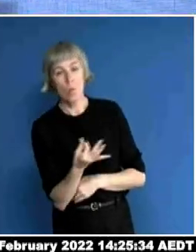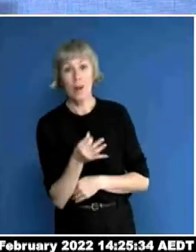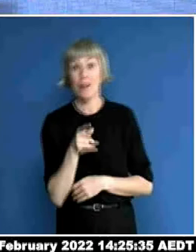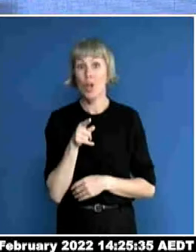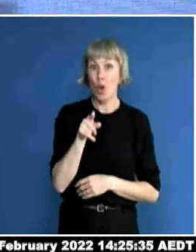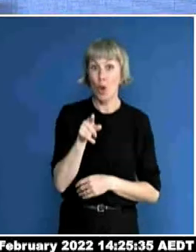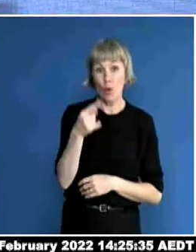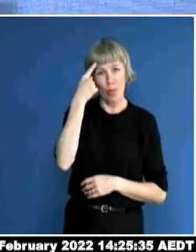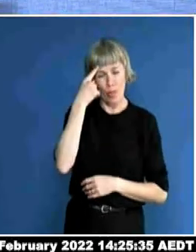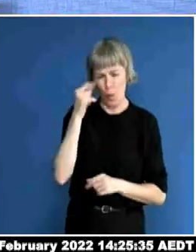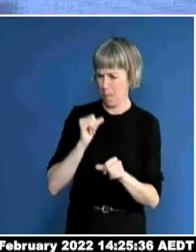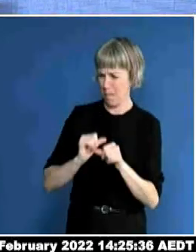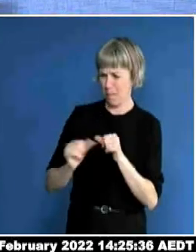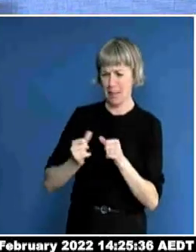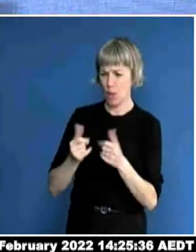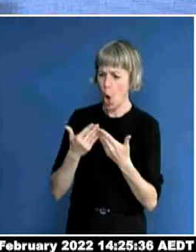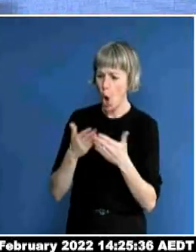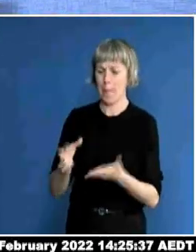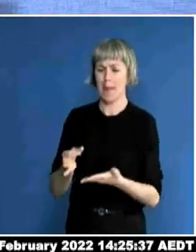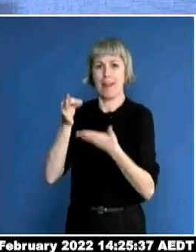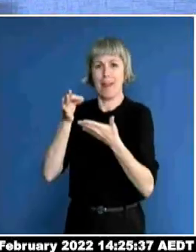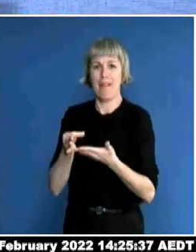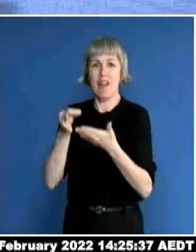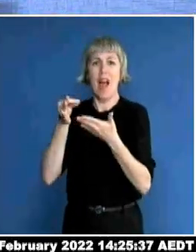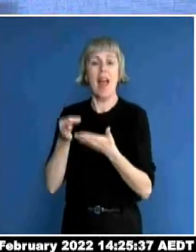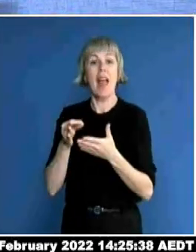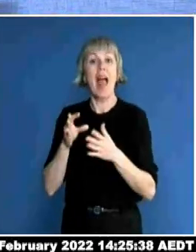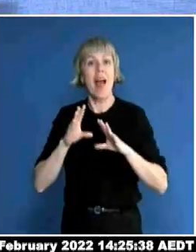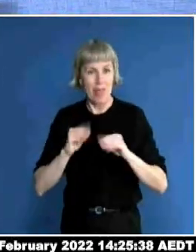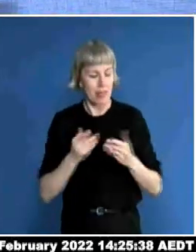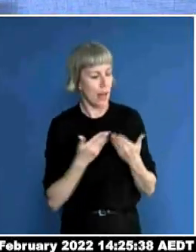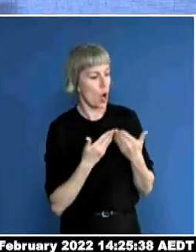café that was not open to the public. Is that right? MZIA: Yes.